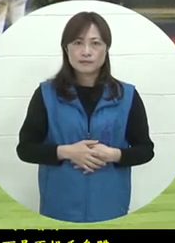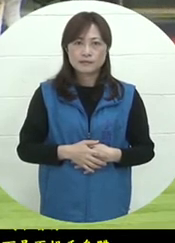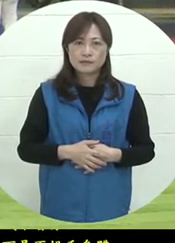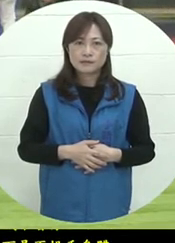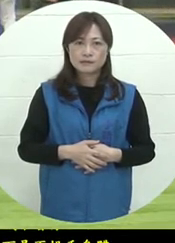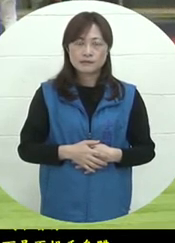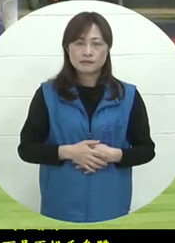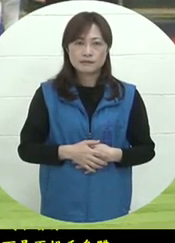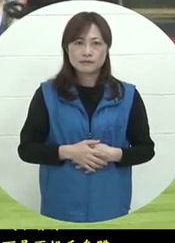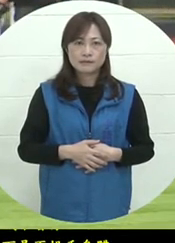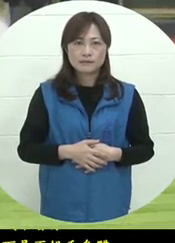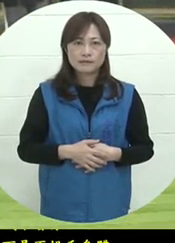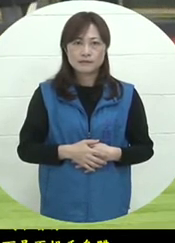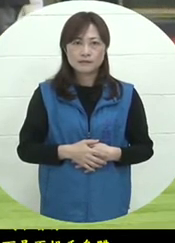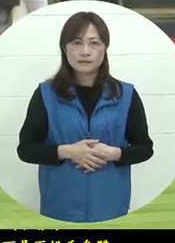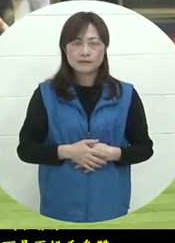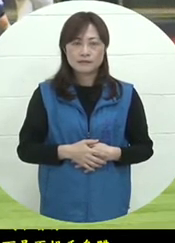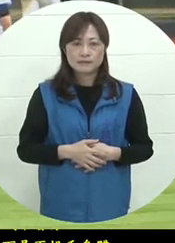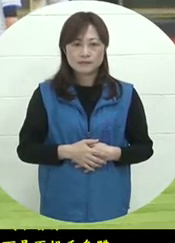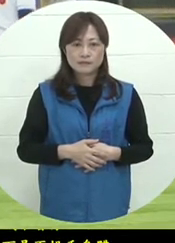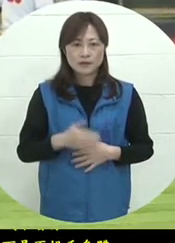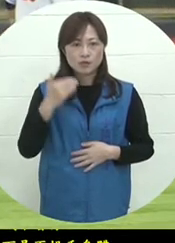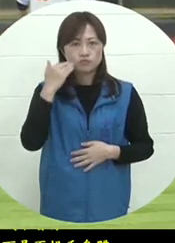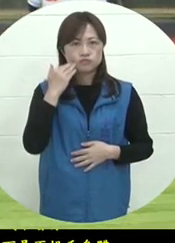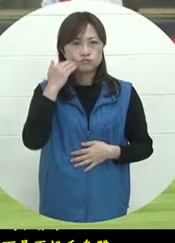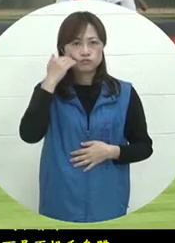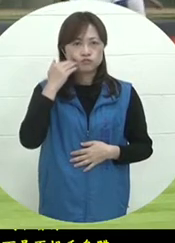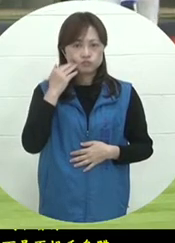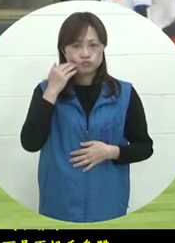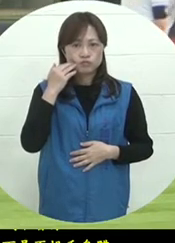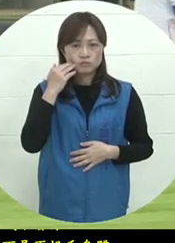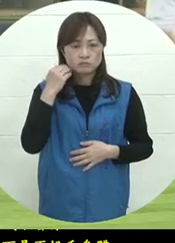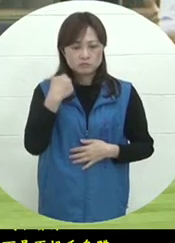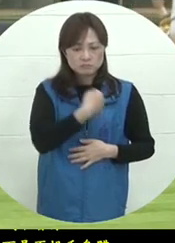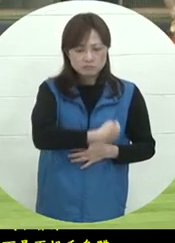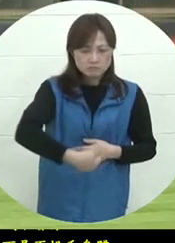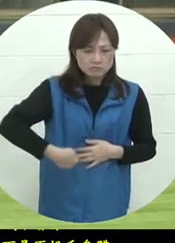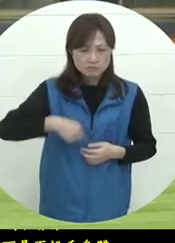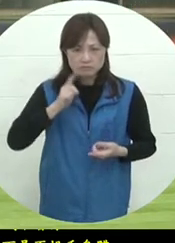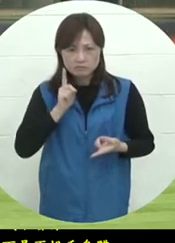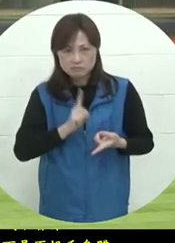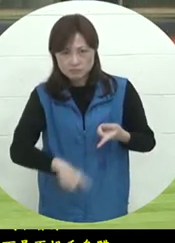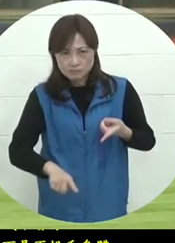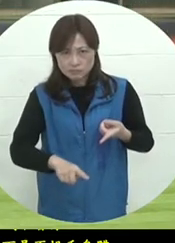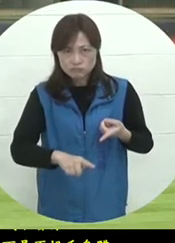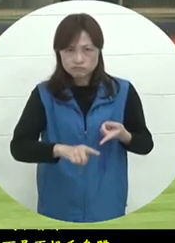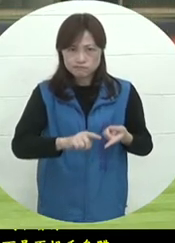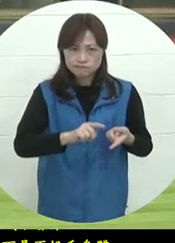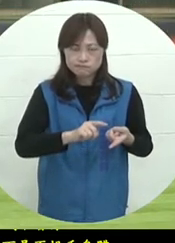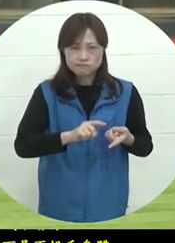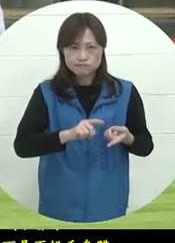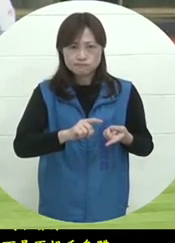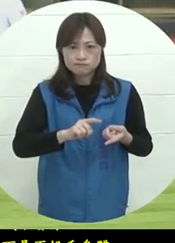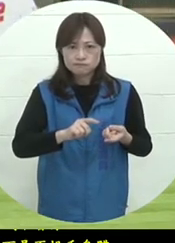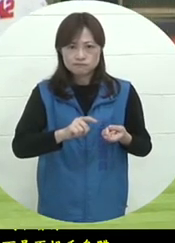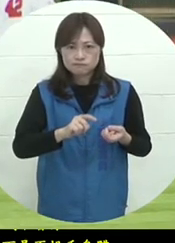. I know. If it is because of some physical conditions that I need to change my head, maybe the replacement shot will be injured and